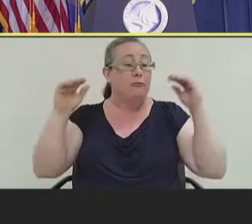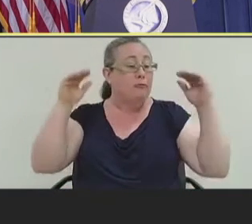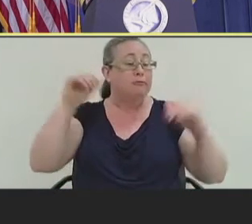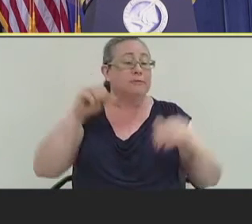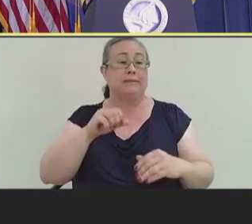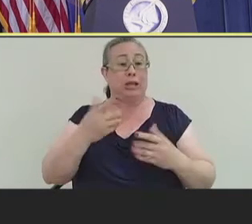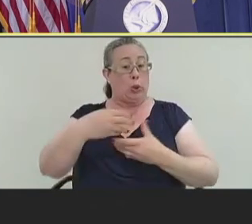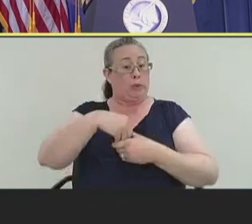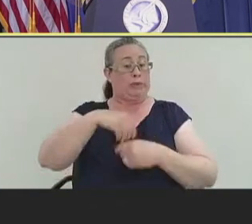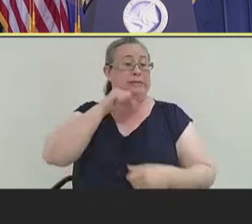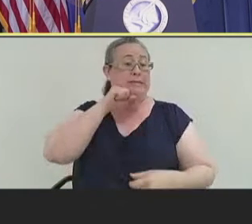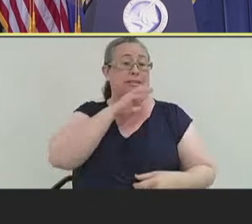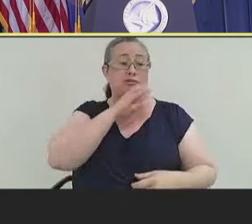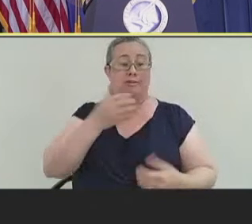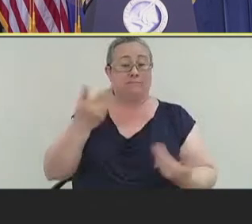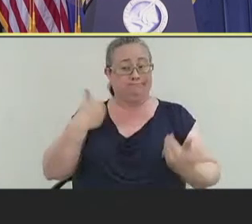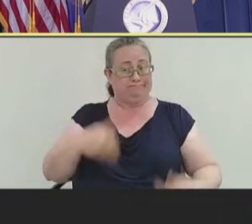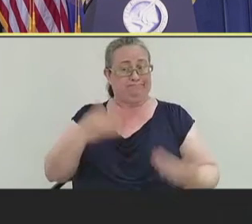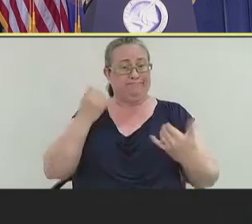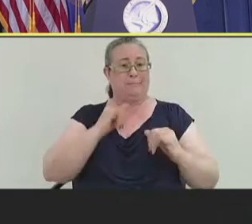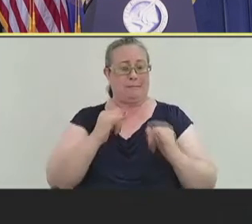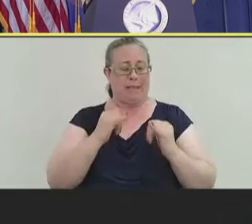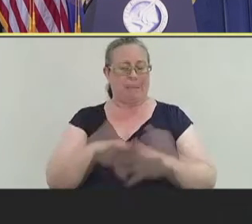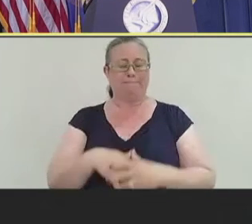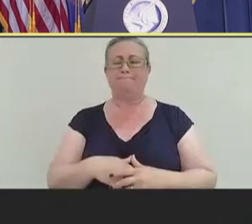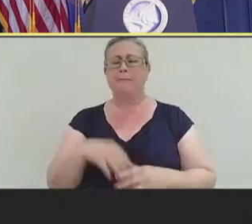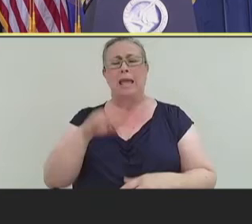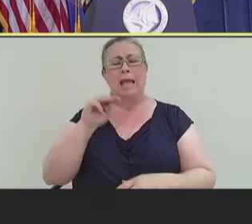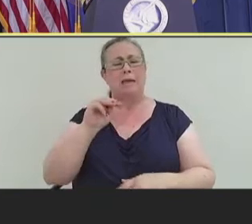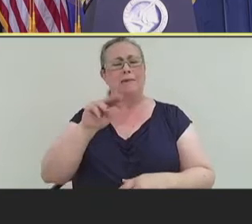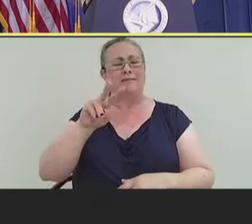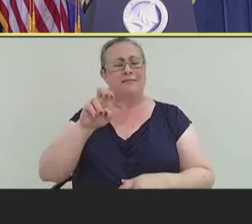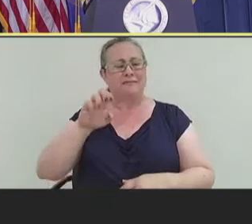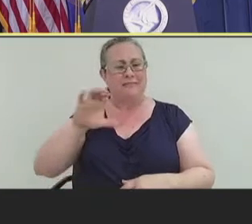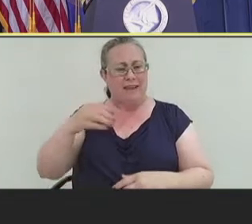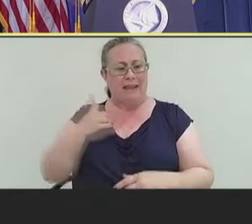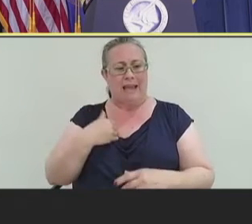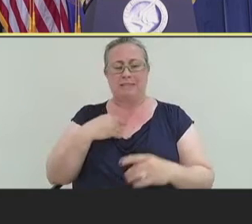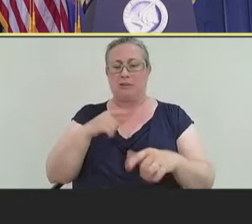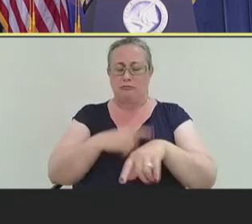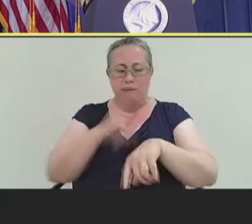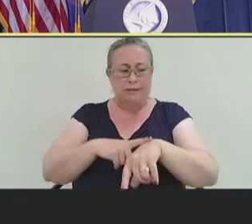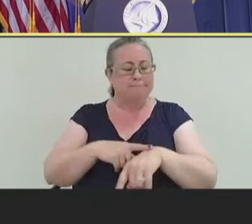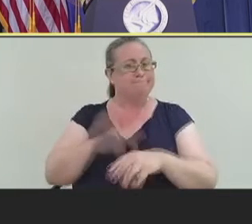As you know, NVAC has a long history of providing HHS with guidance in plan development,